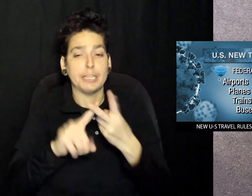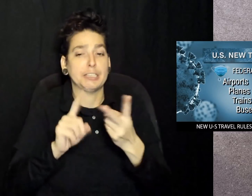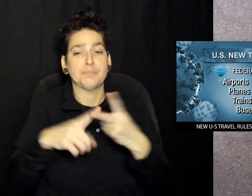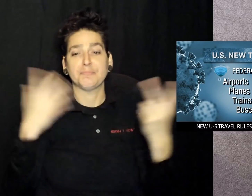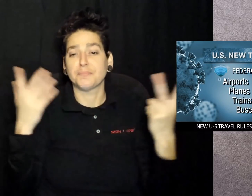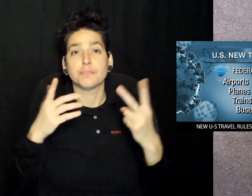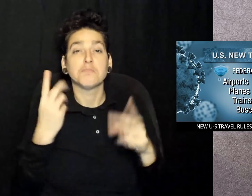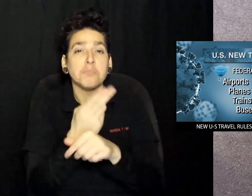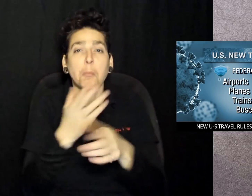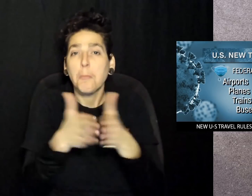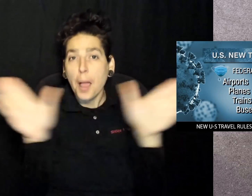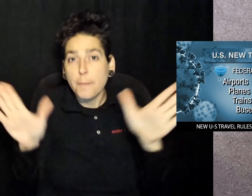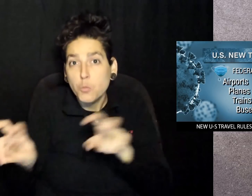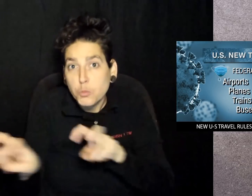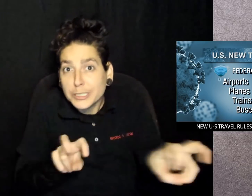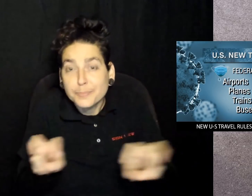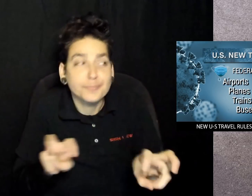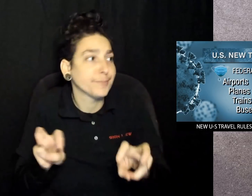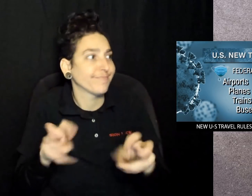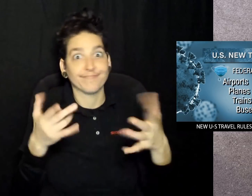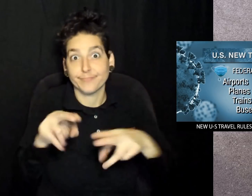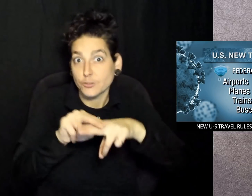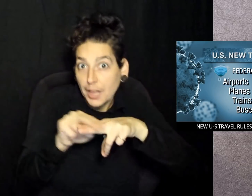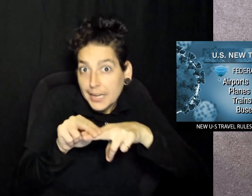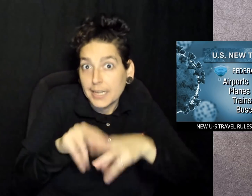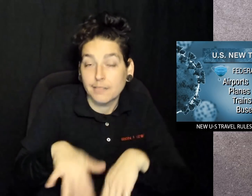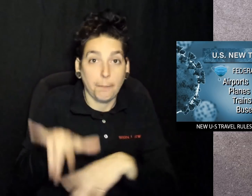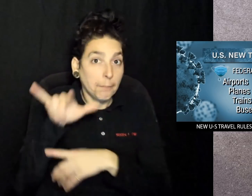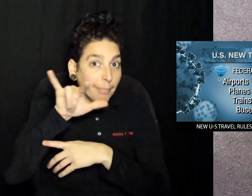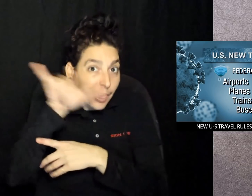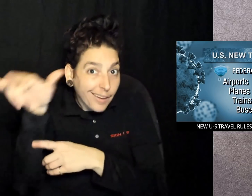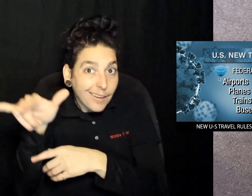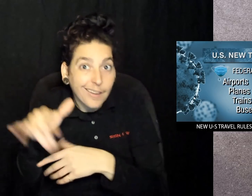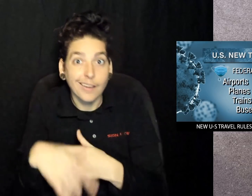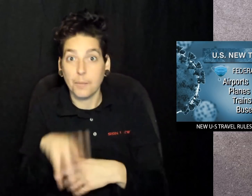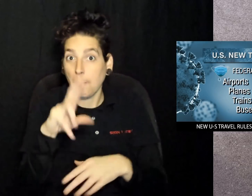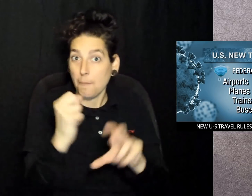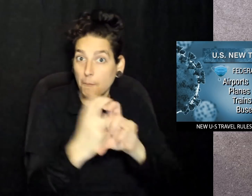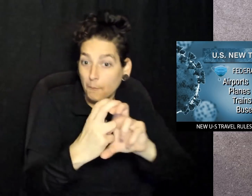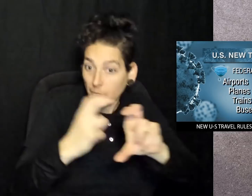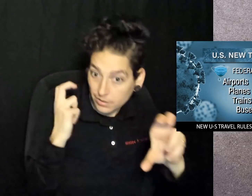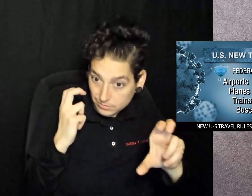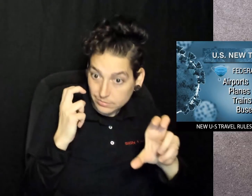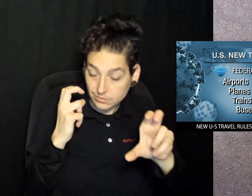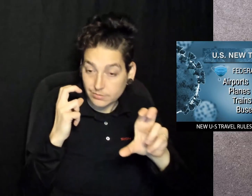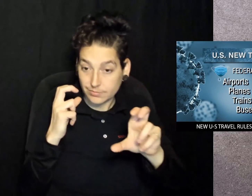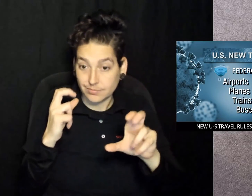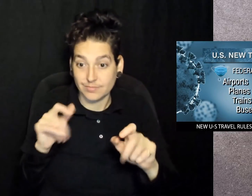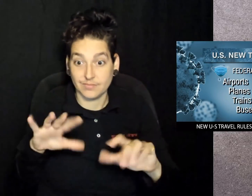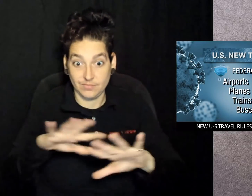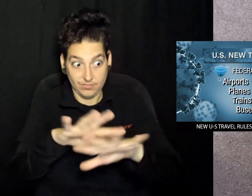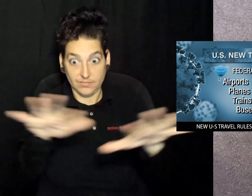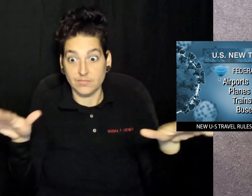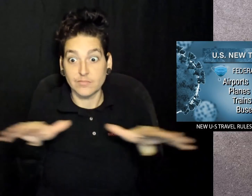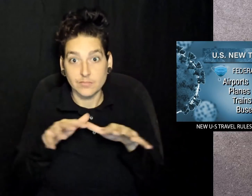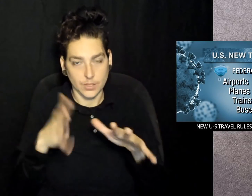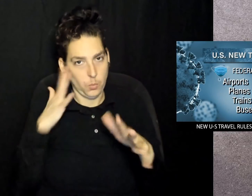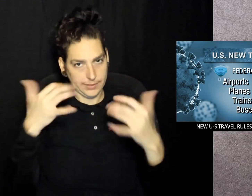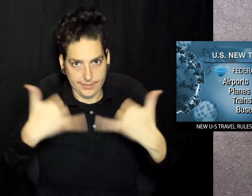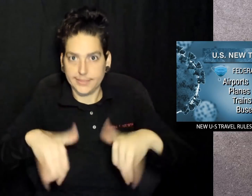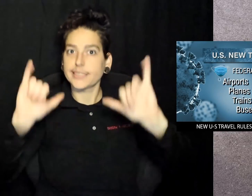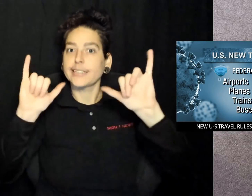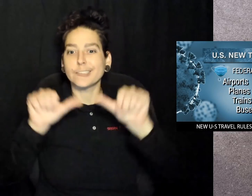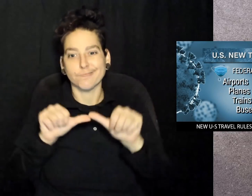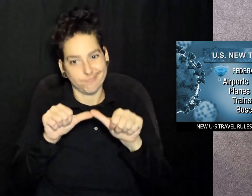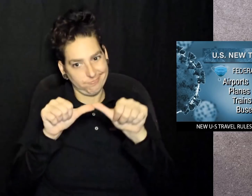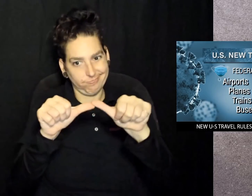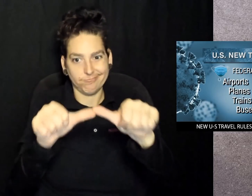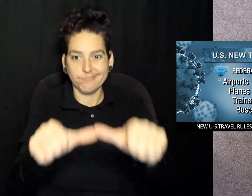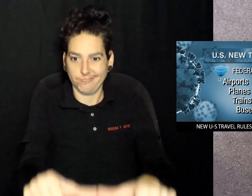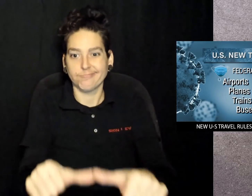and those using public transportation like planes trains and buses will remain through March